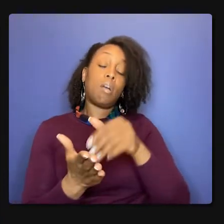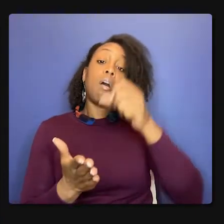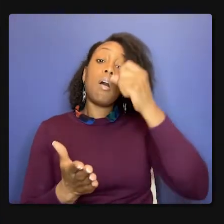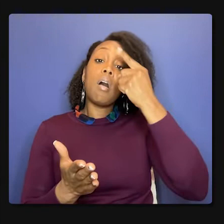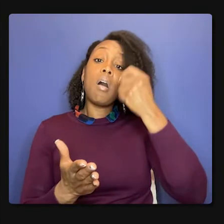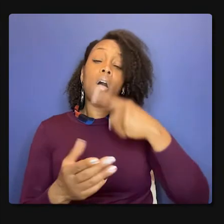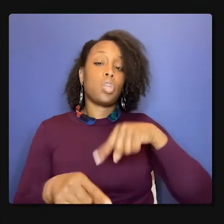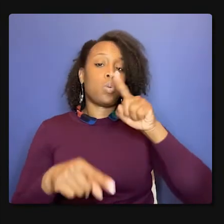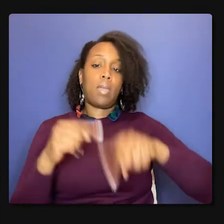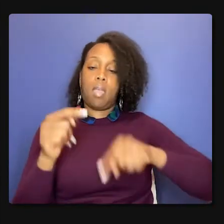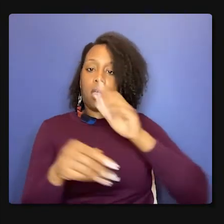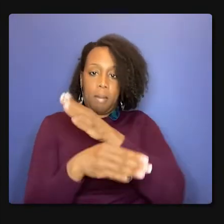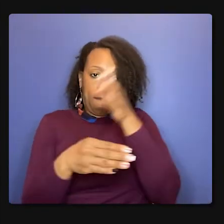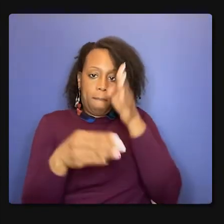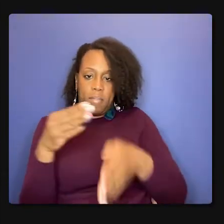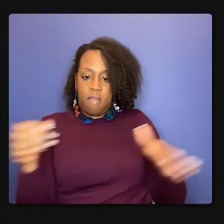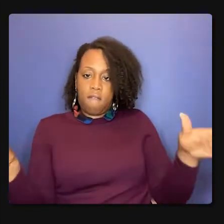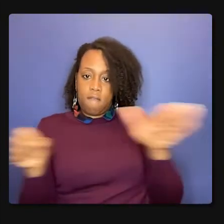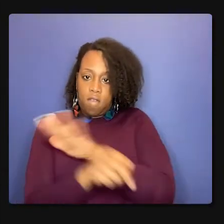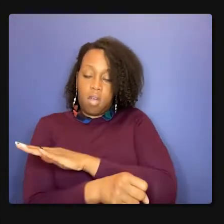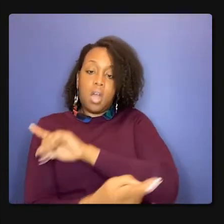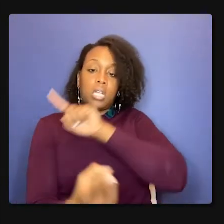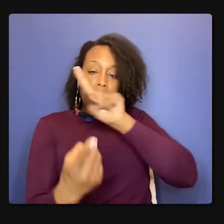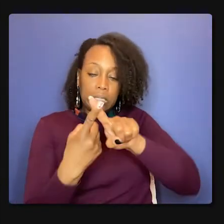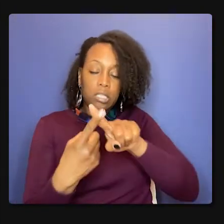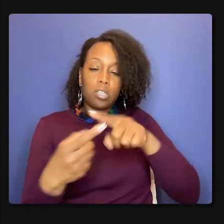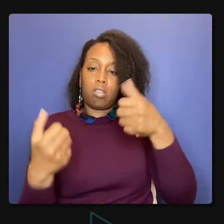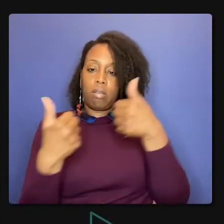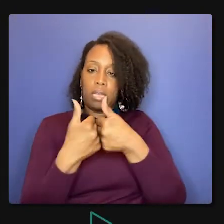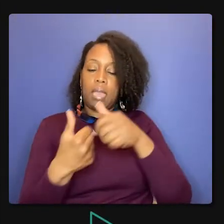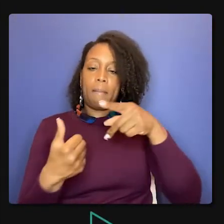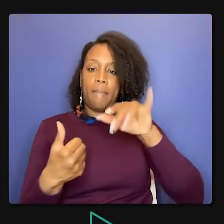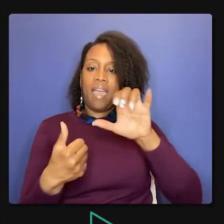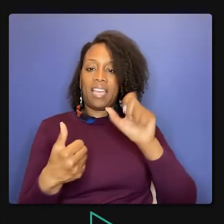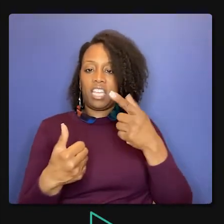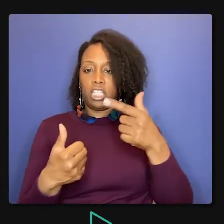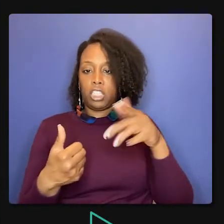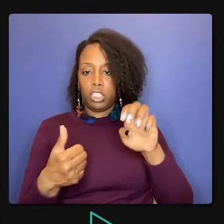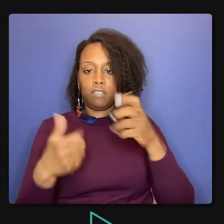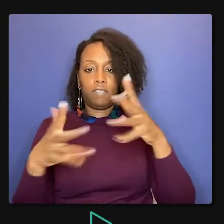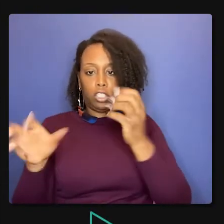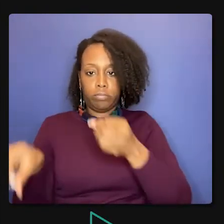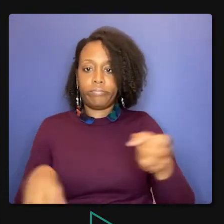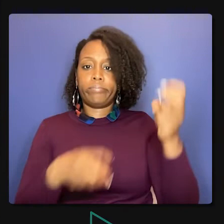Although you won't be able to complete the total configuration until your game packages are uploaded.